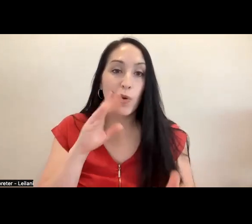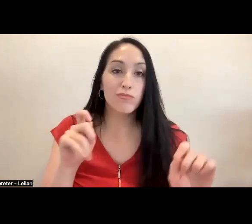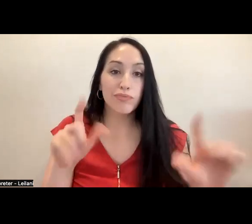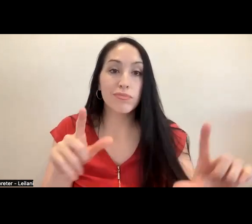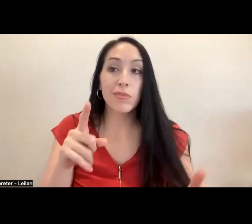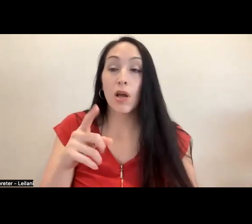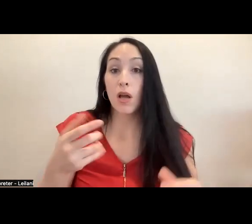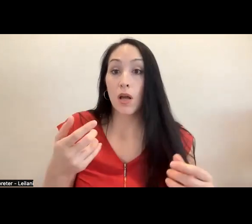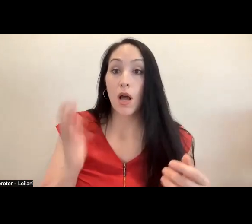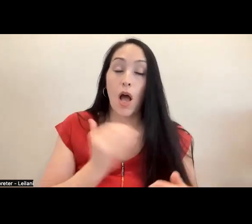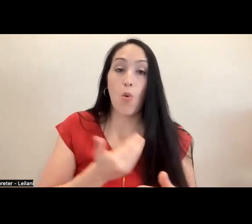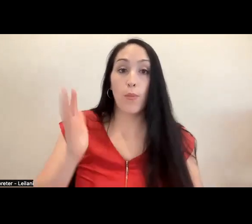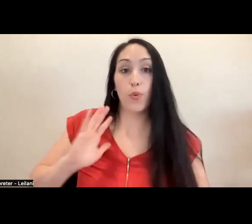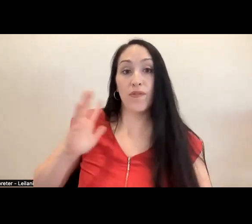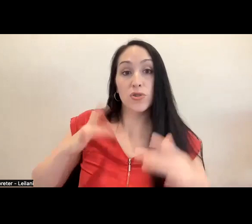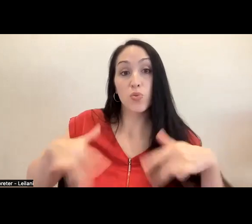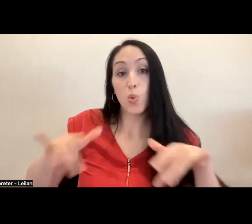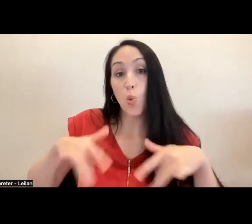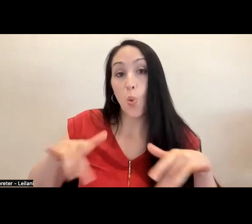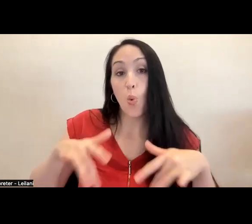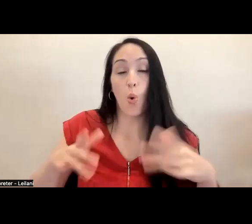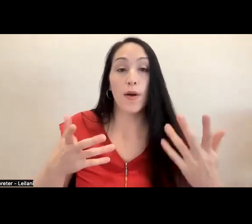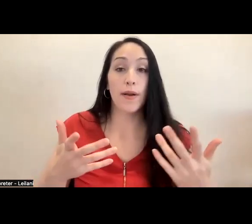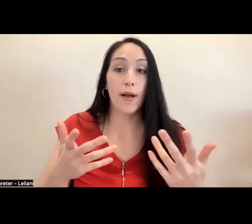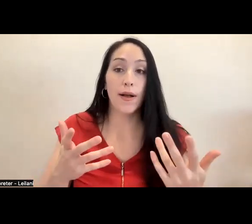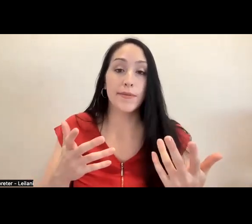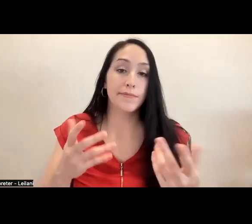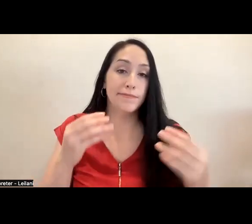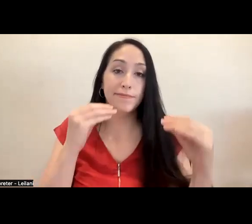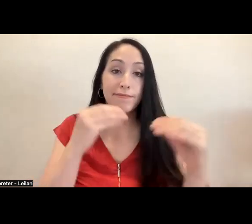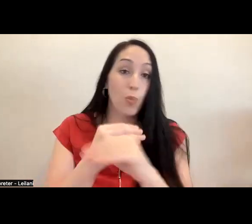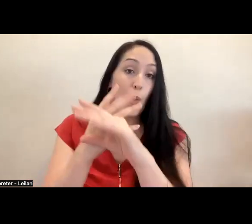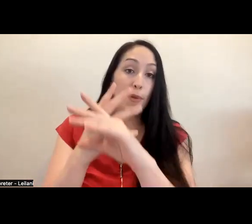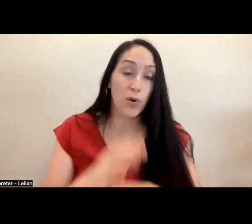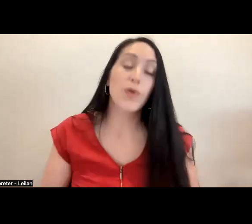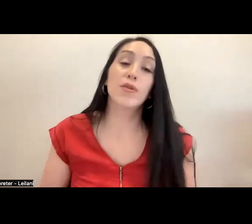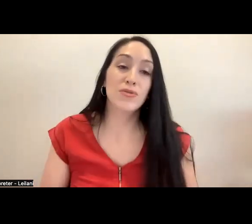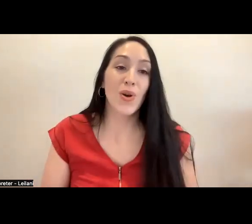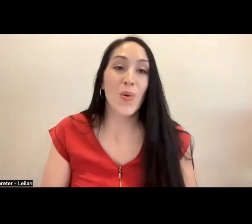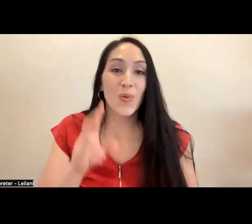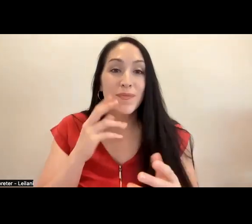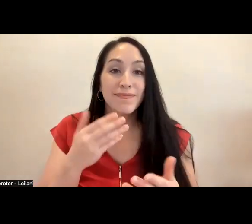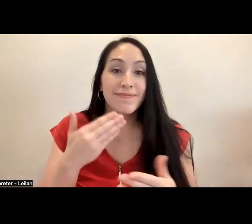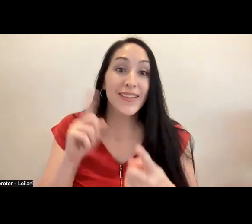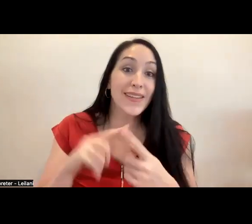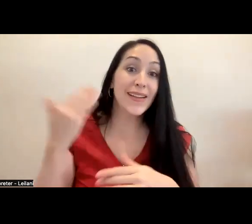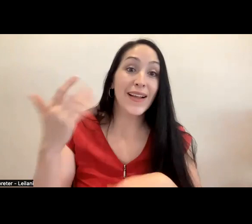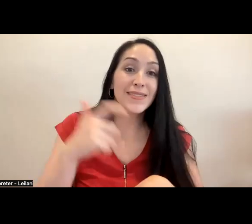12:03:15 And we look forward to for you to join us again until next time. 12:03:20 You all have a wonderful and great 22. 12:03:23 Thank you.